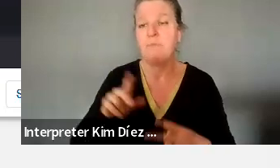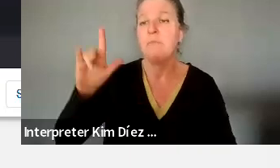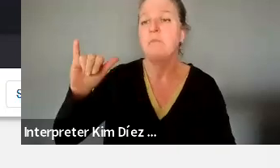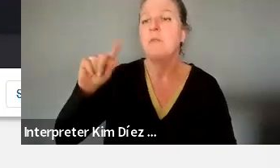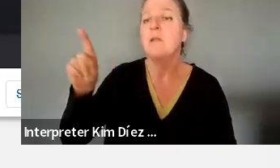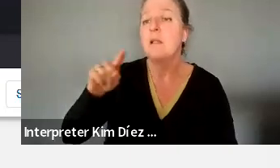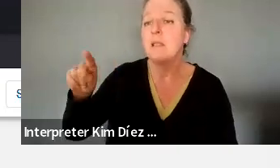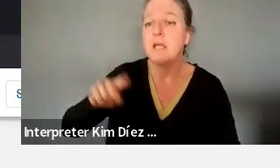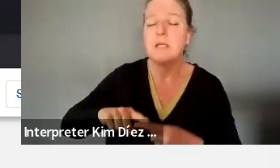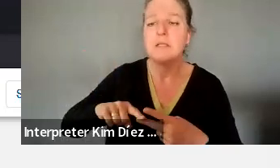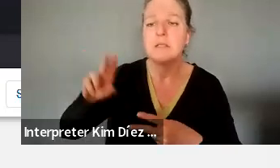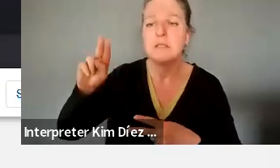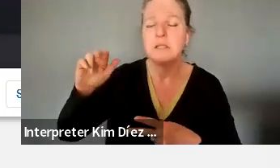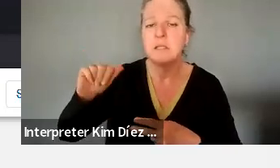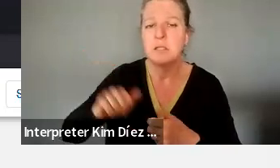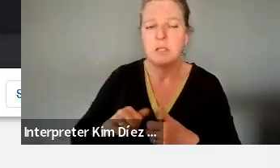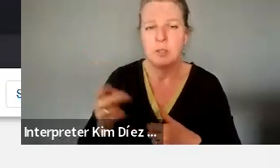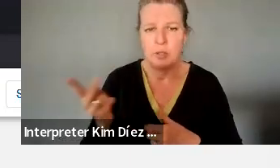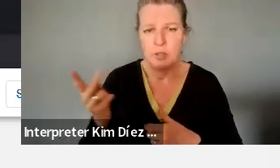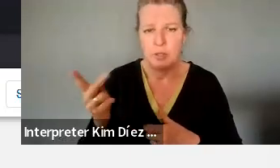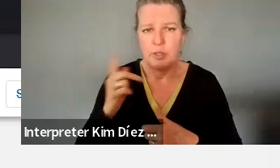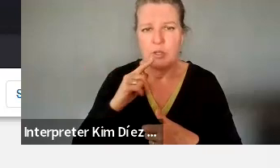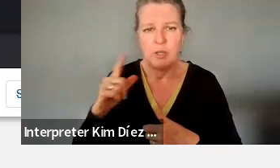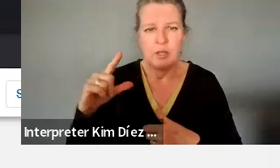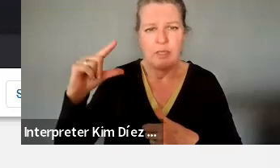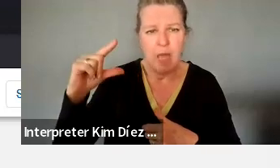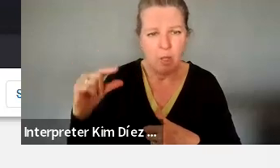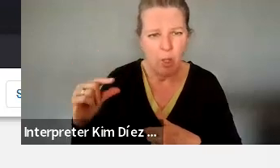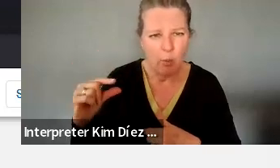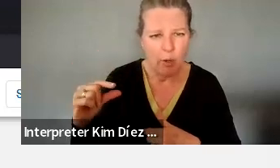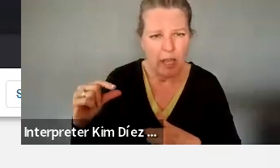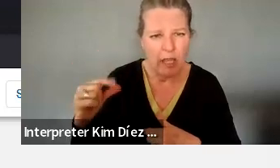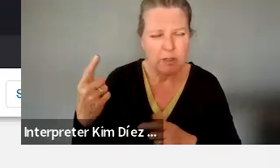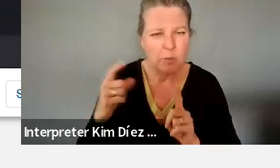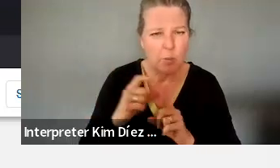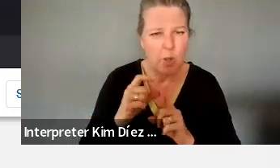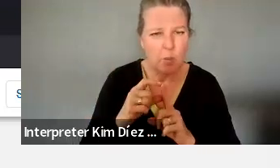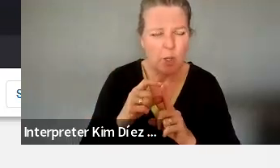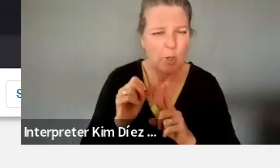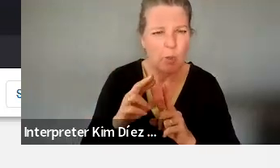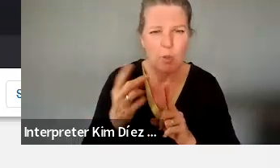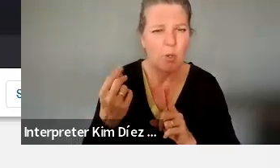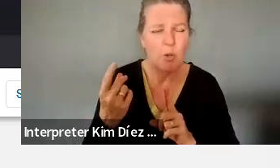that you wanted it to be written out with the lowercase R, one word? I know there were a few variations of that.